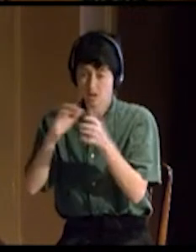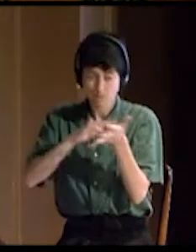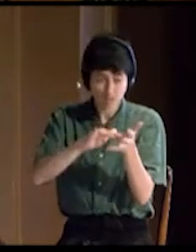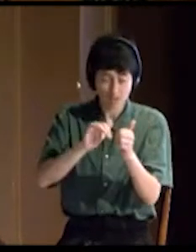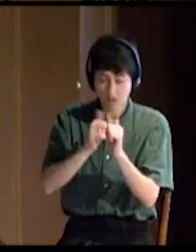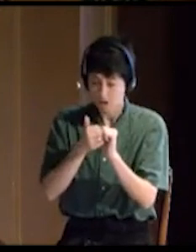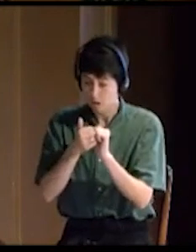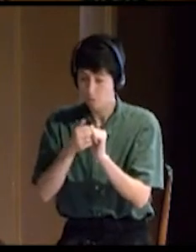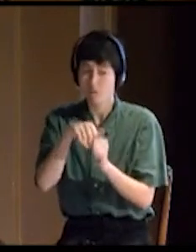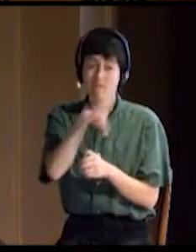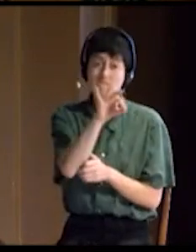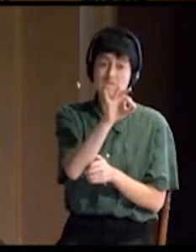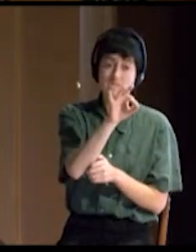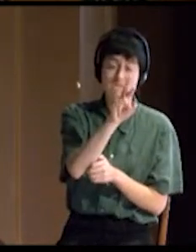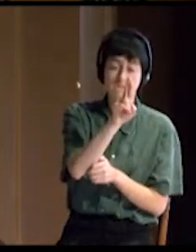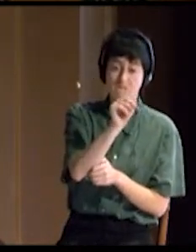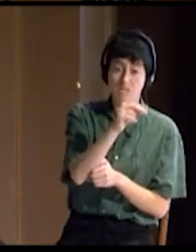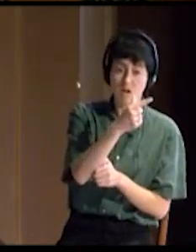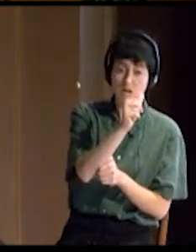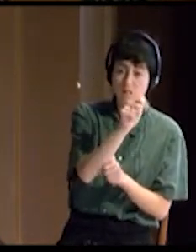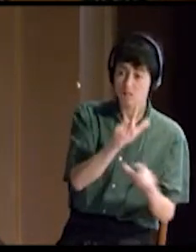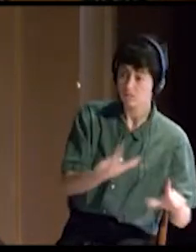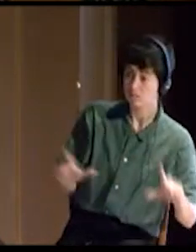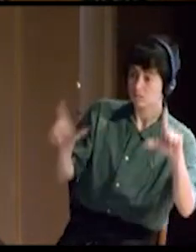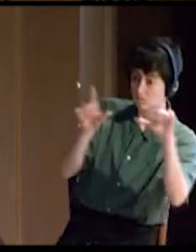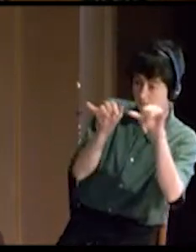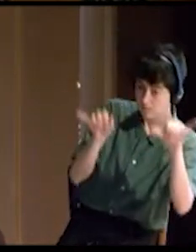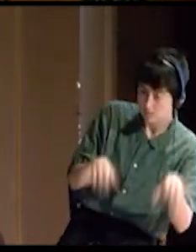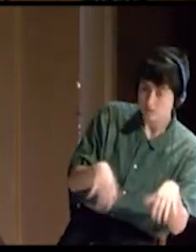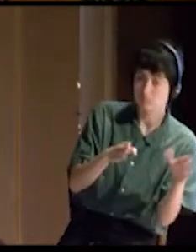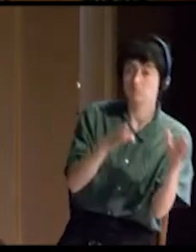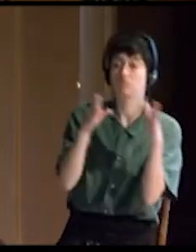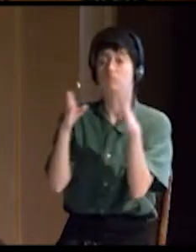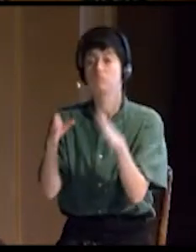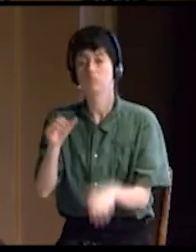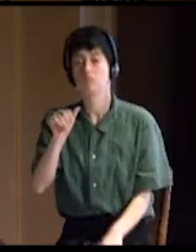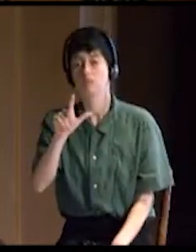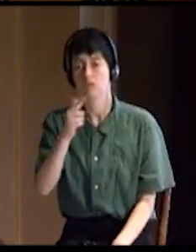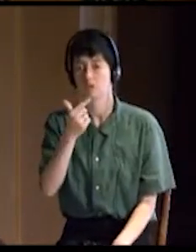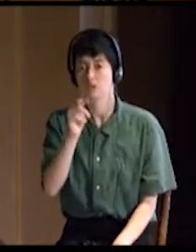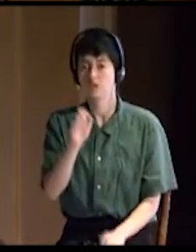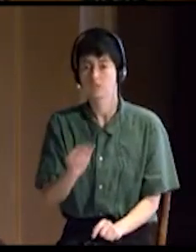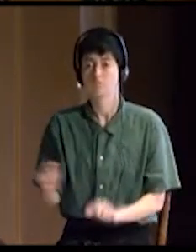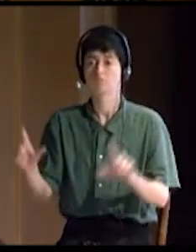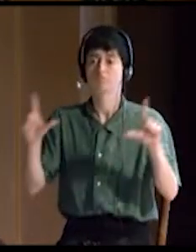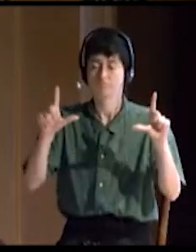as well as microbial systems. And to add to this really complex world of lichens,